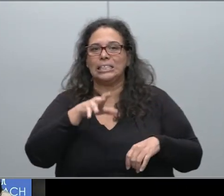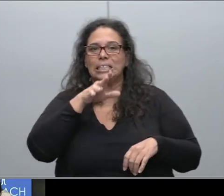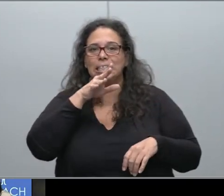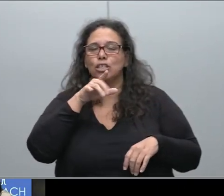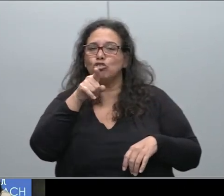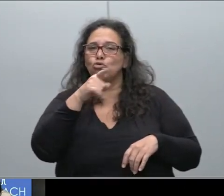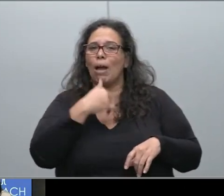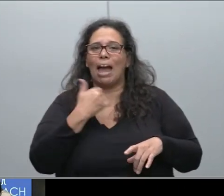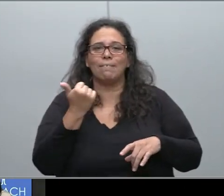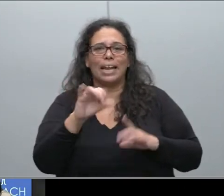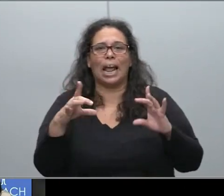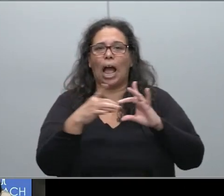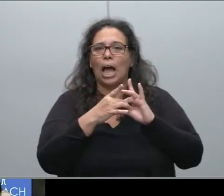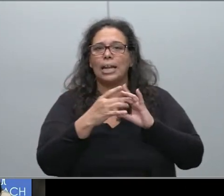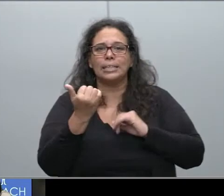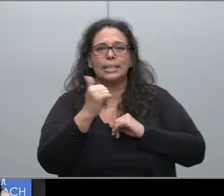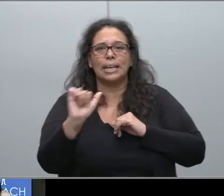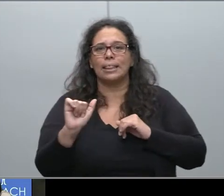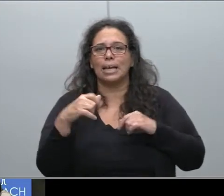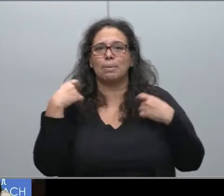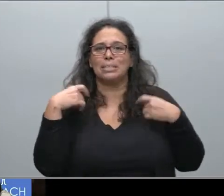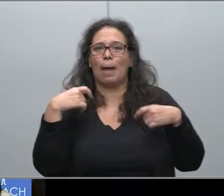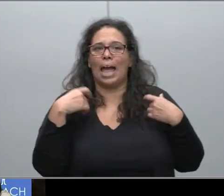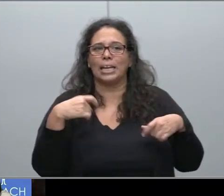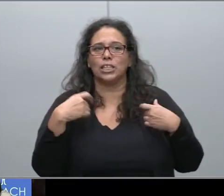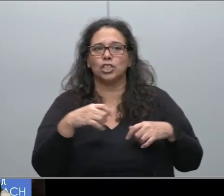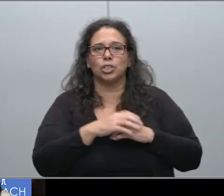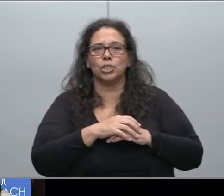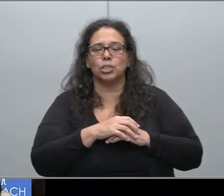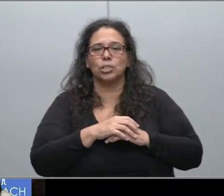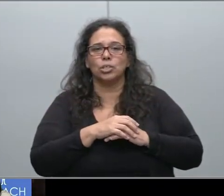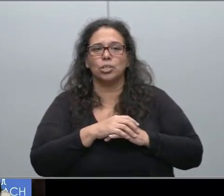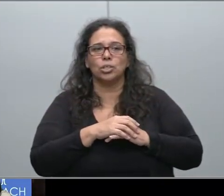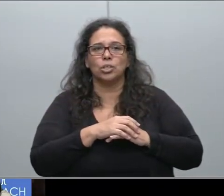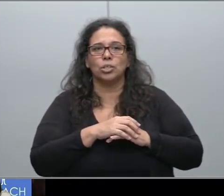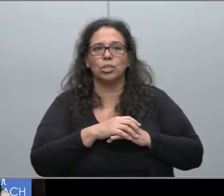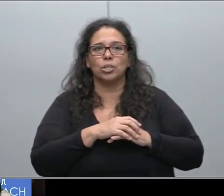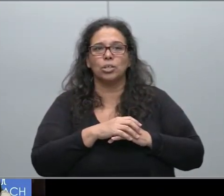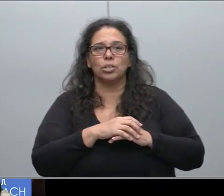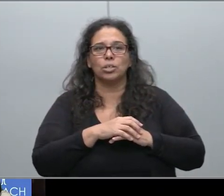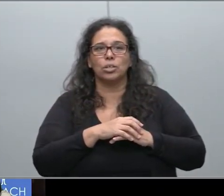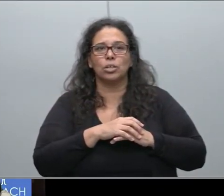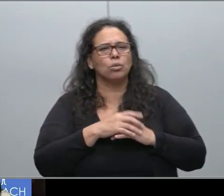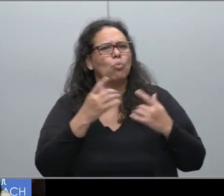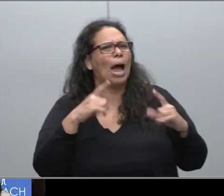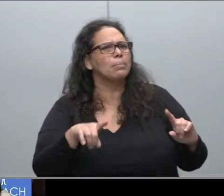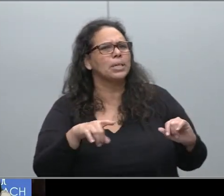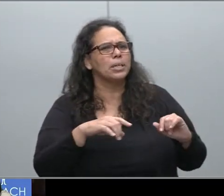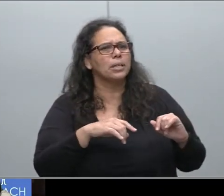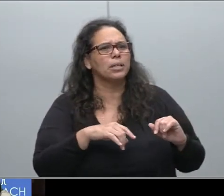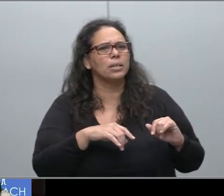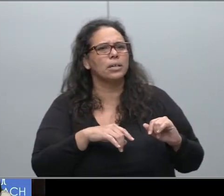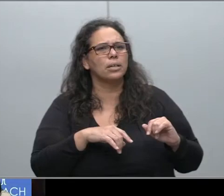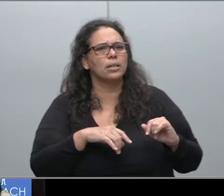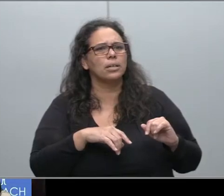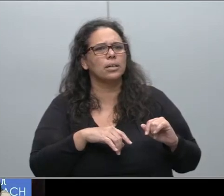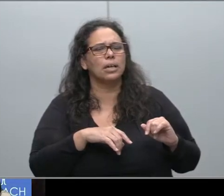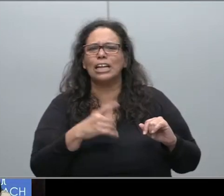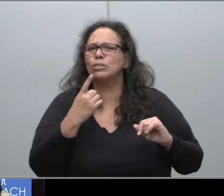especially after a hard day of work. So I'm always just appreciative of being with our parents and guardians.